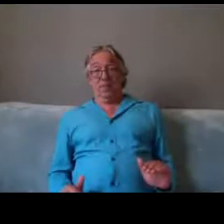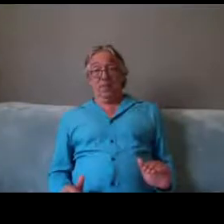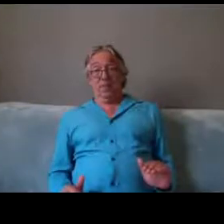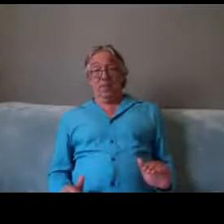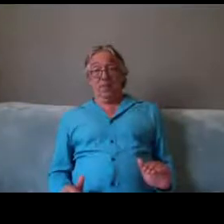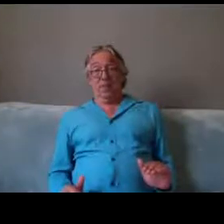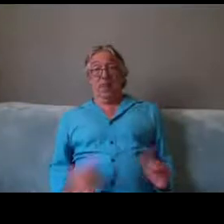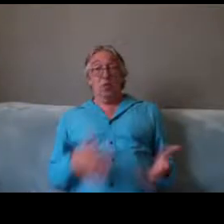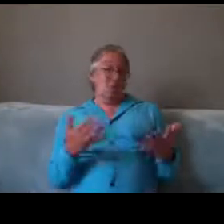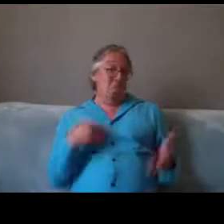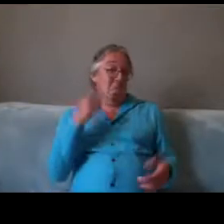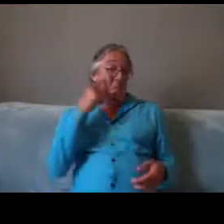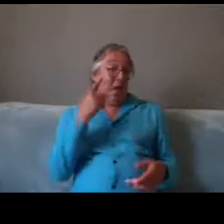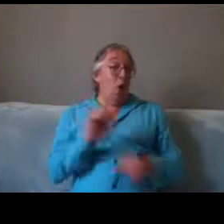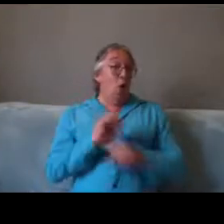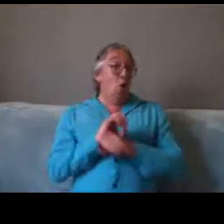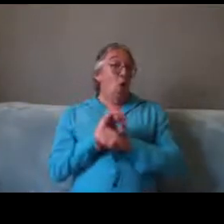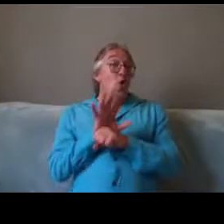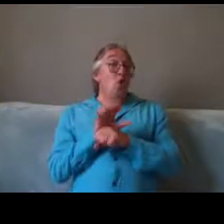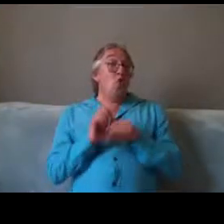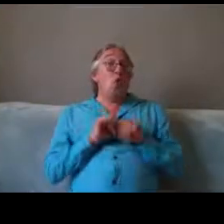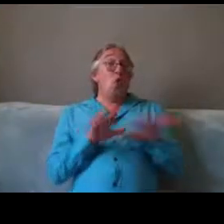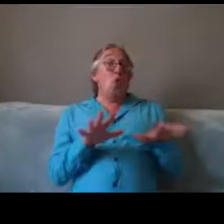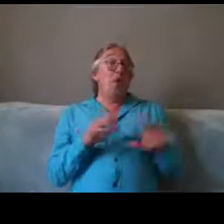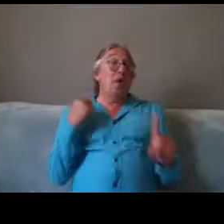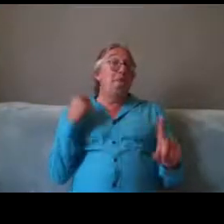It's not publishable yet but they have some key findings.